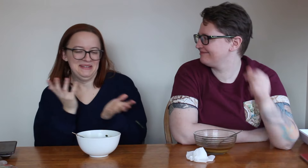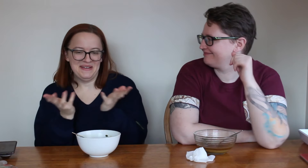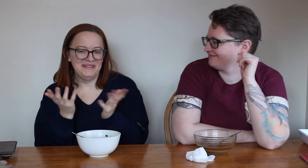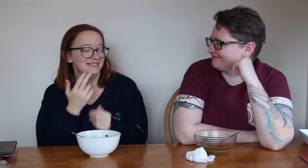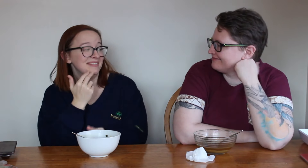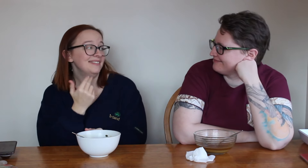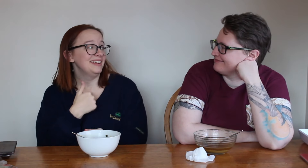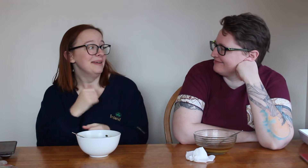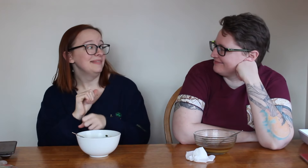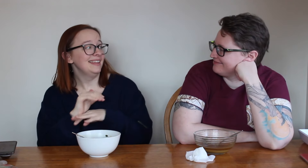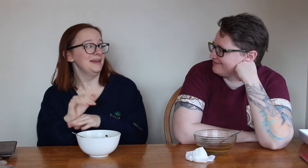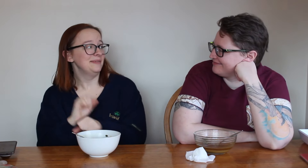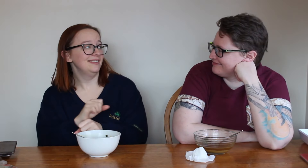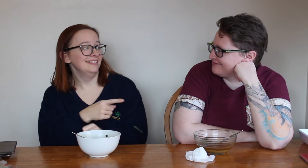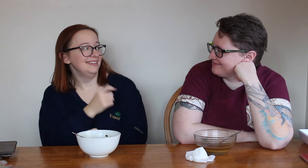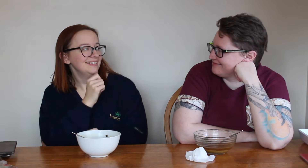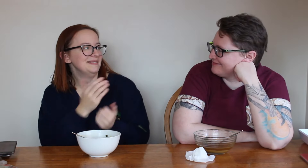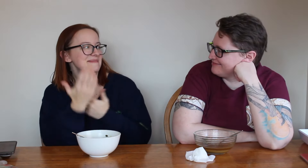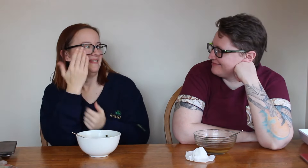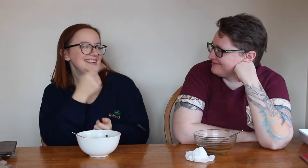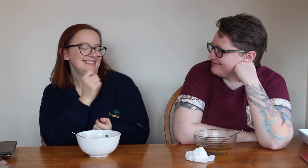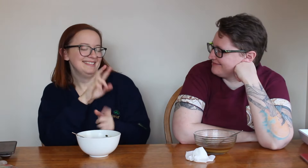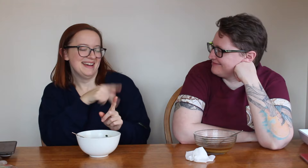Right, so she's shifted towards night work and I've shifted towards day work.